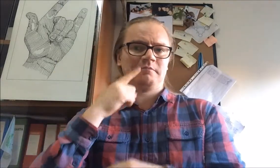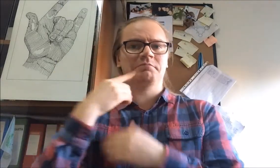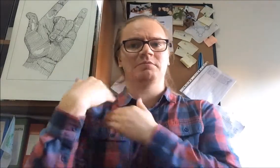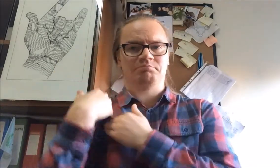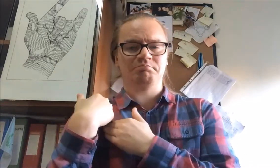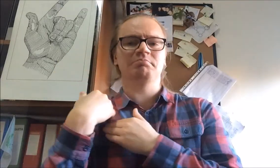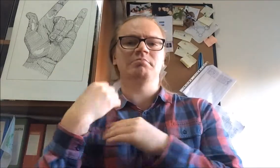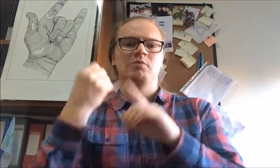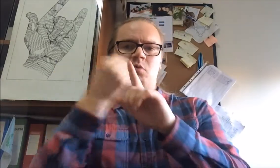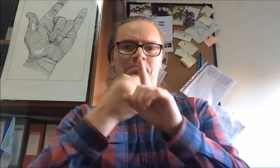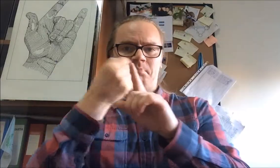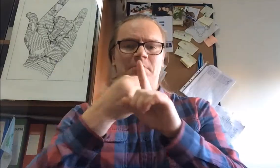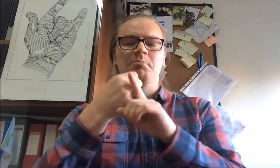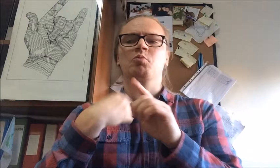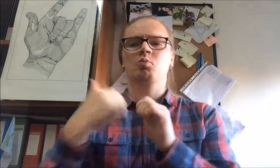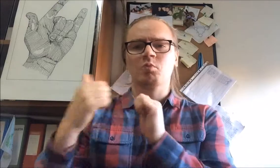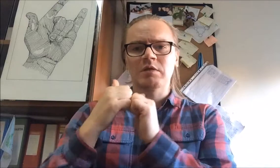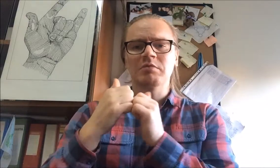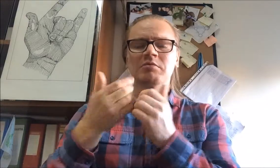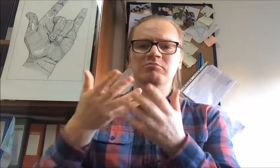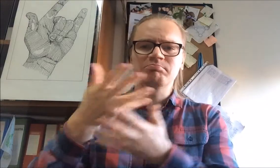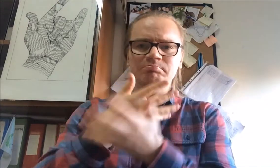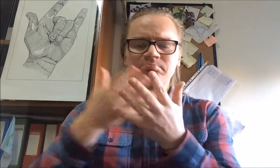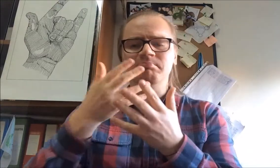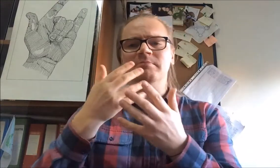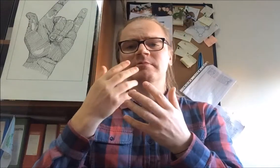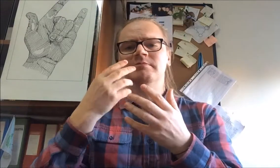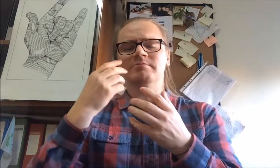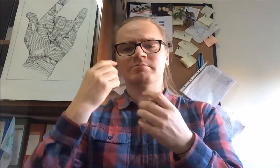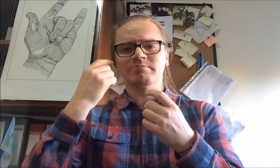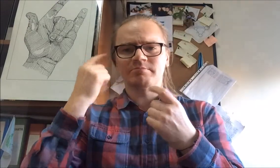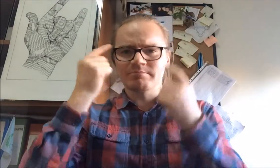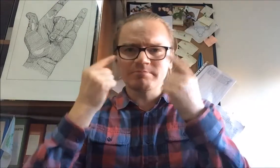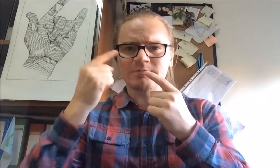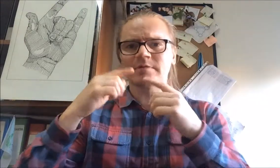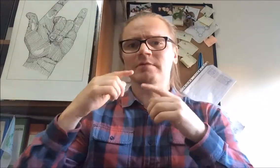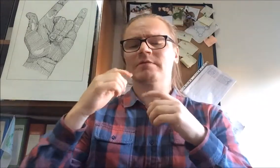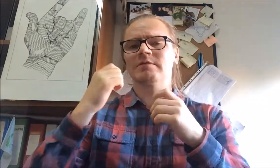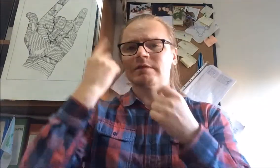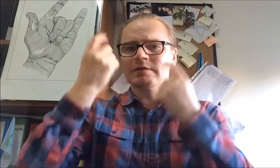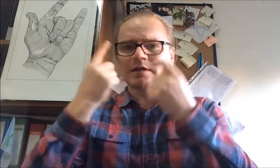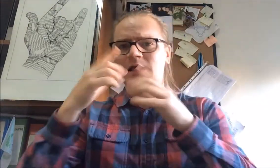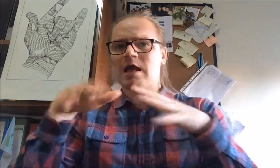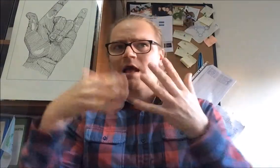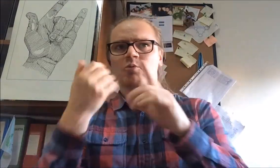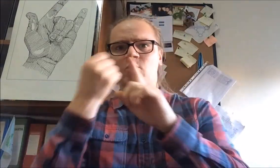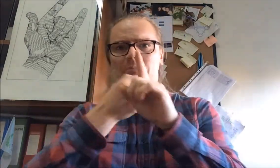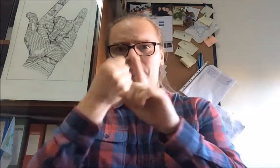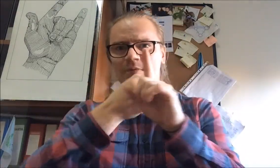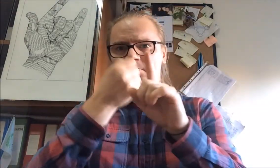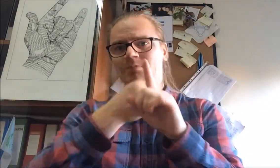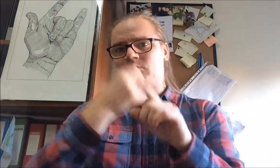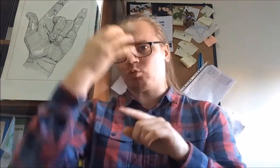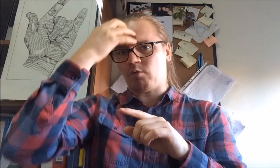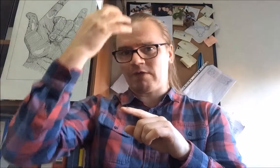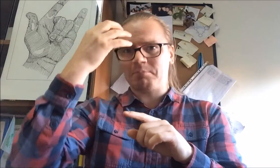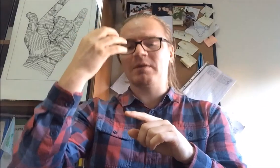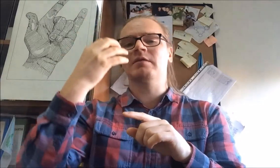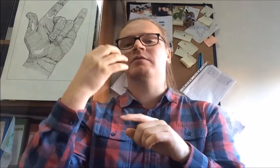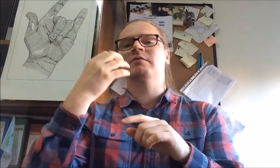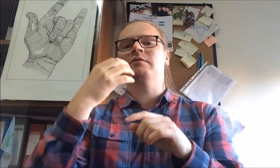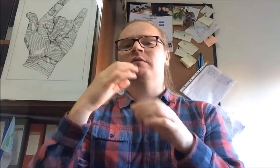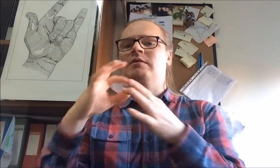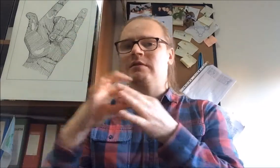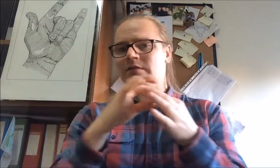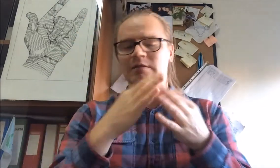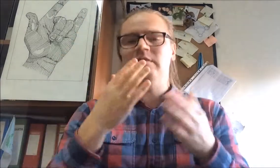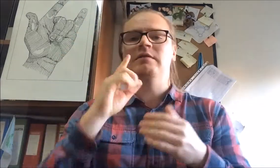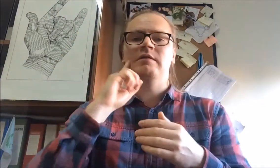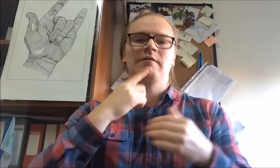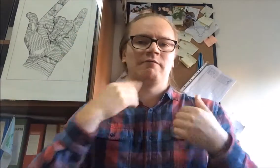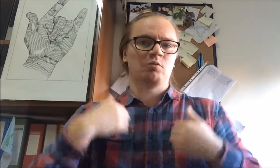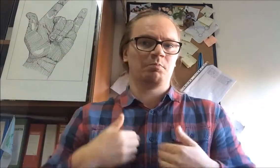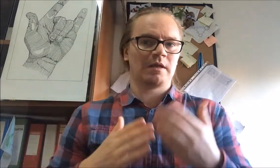I plan and work with one deaf person who is lobbying on Human right issues related to deaf and Sign language to the government.